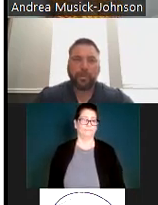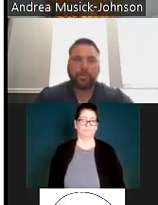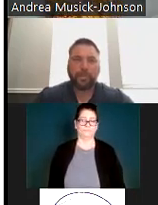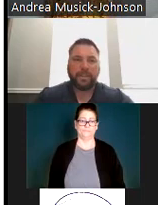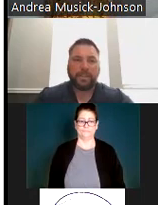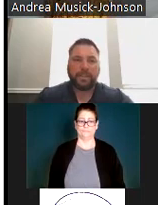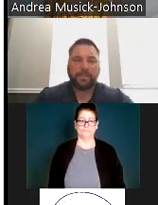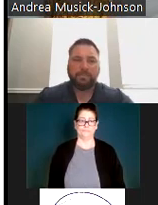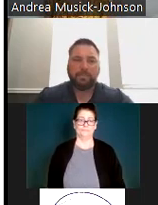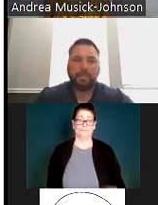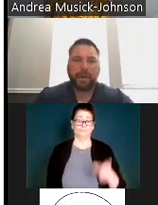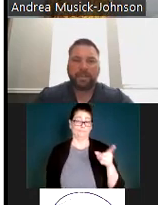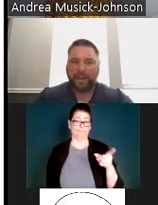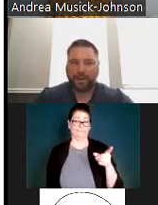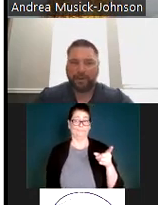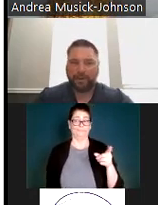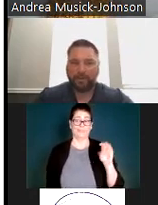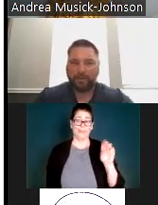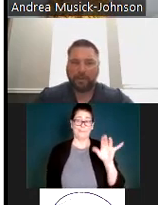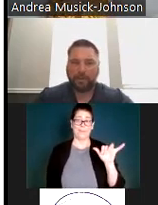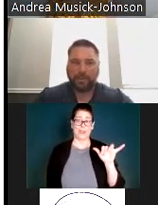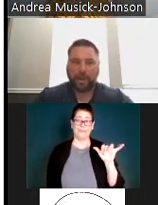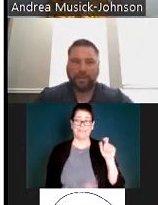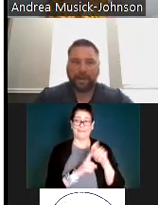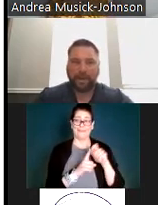So this is Mary's offender, Donovan Harris.